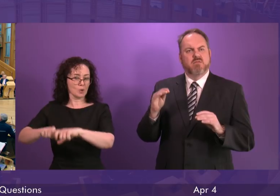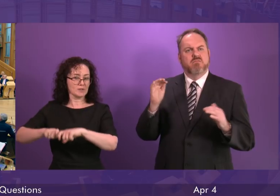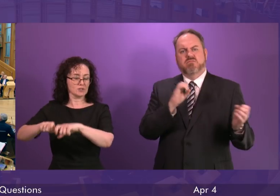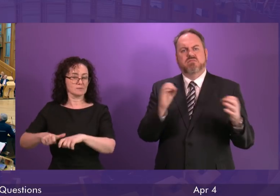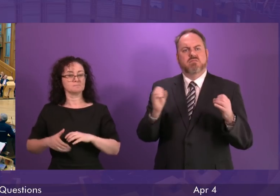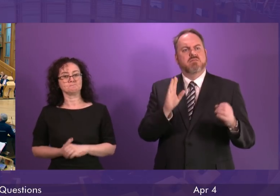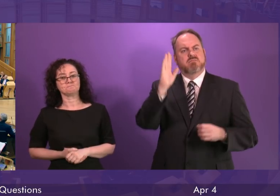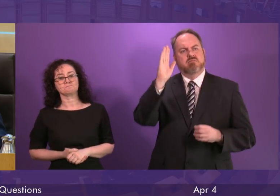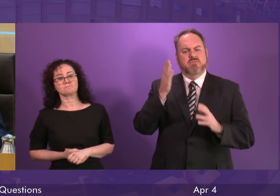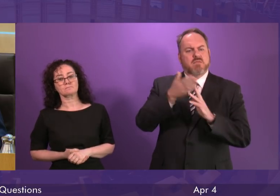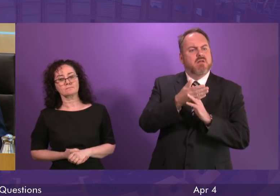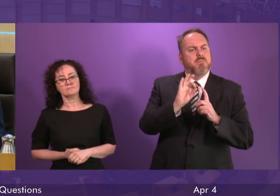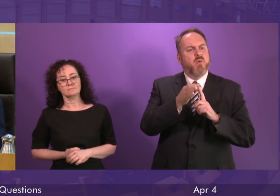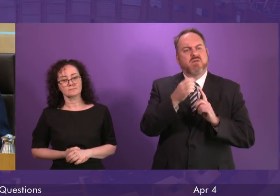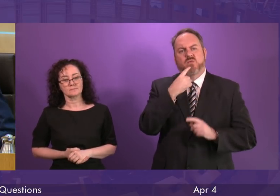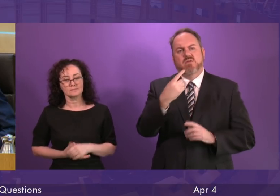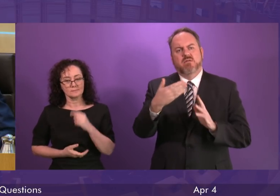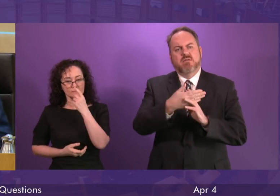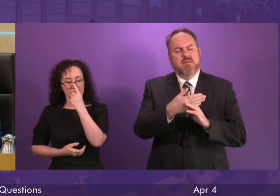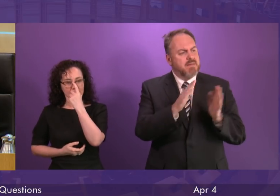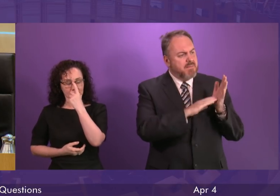Stewart Stevenson (Banffshire and Buchan Coast) (SNP): On a point of order, Presiding Officer.